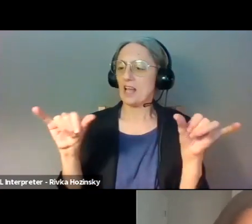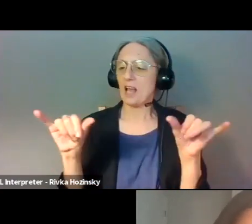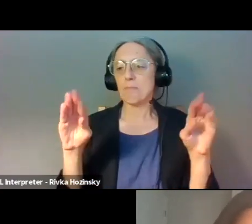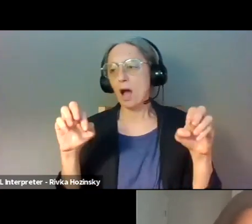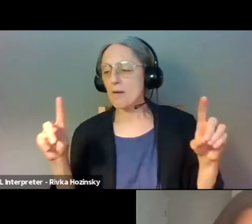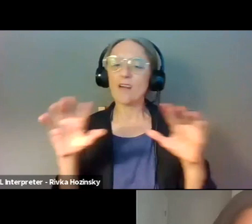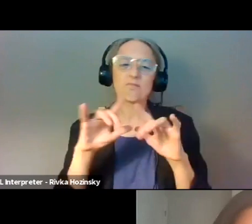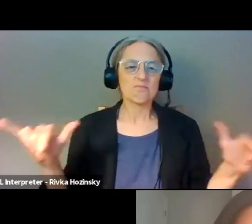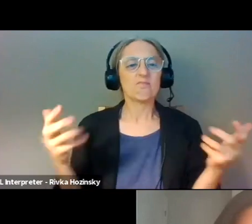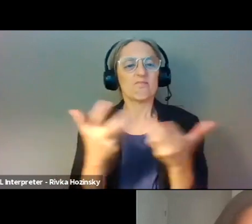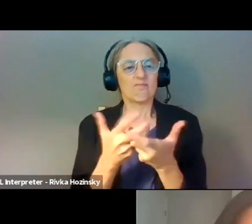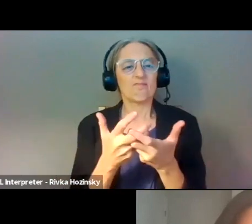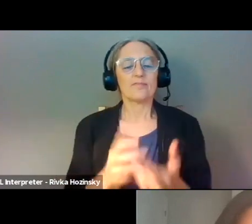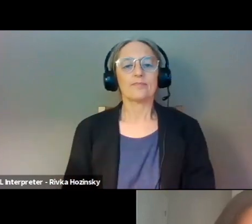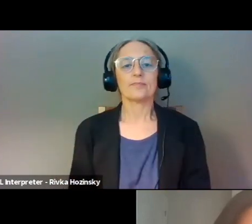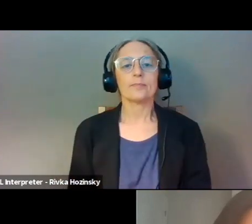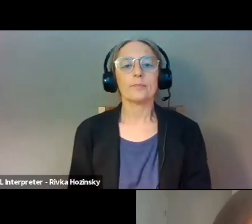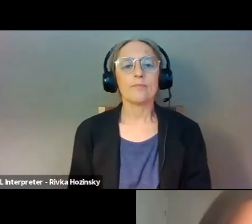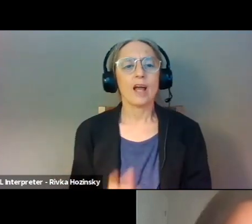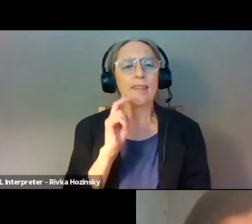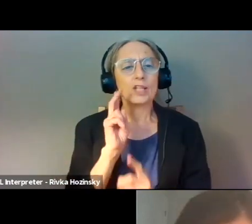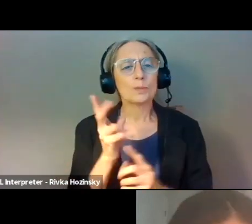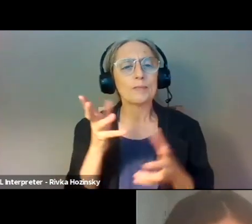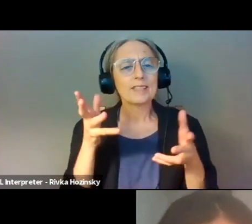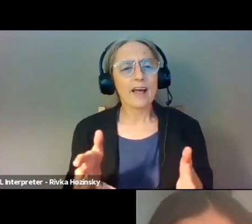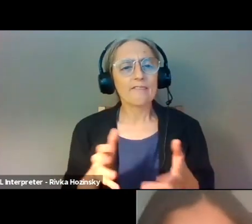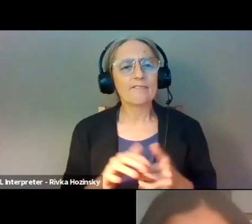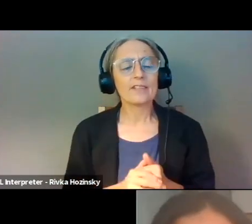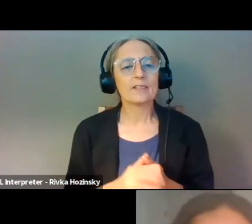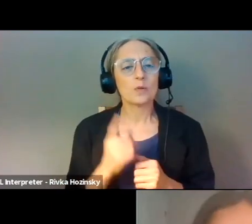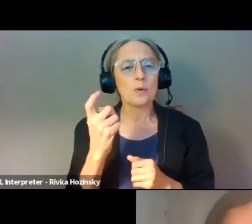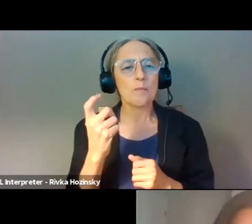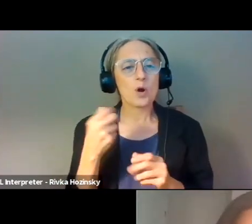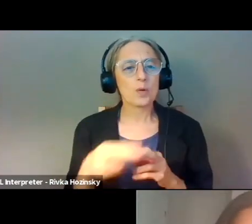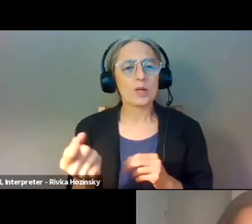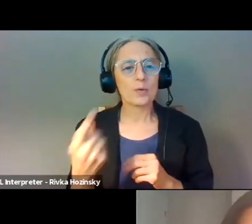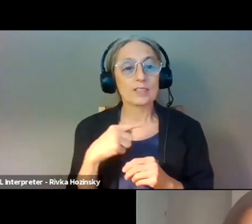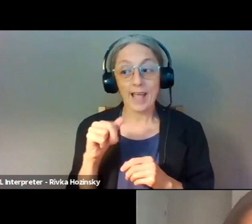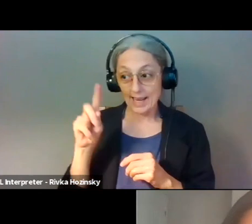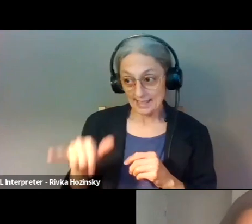I believe we have two minutes left. So maybe just time for one more quick one, Andy, for Risa.